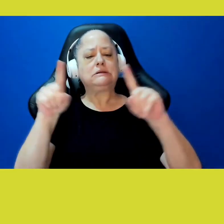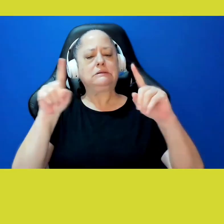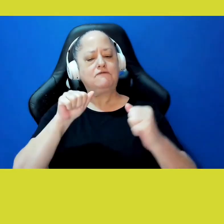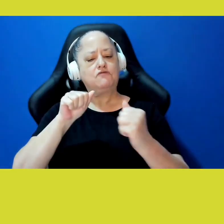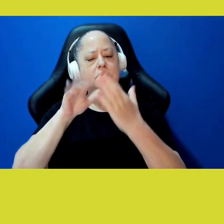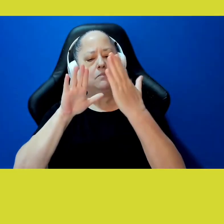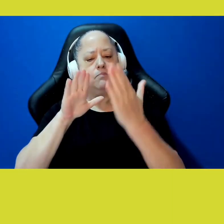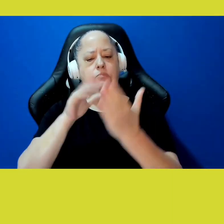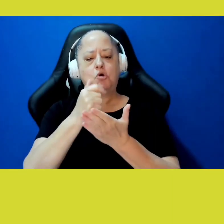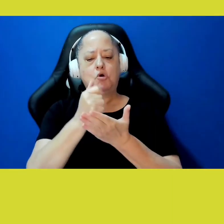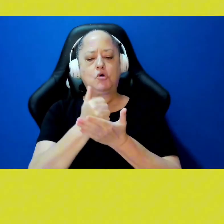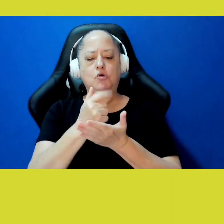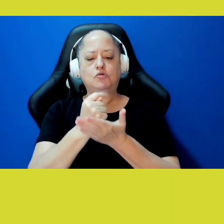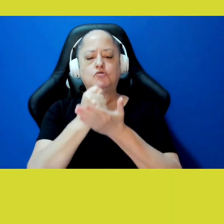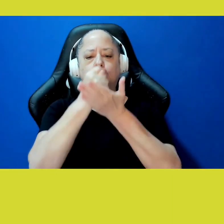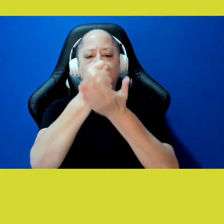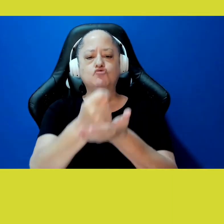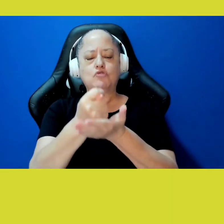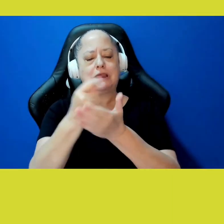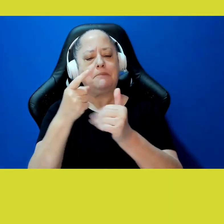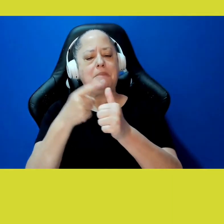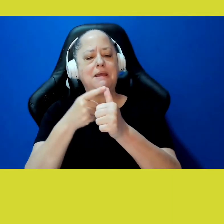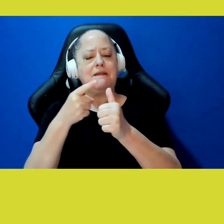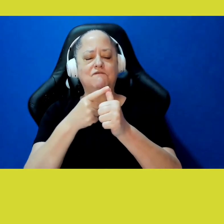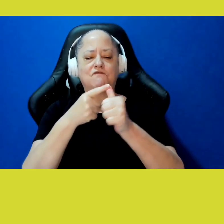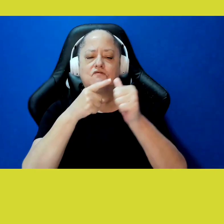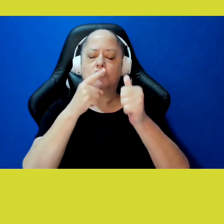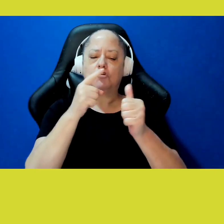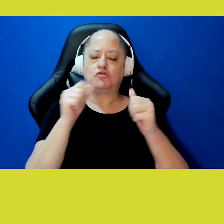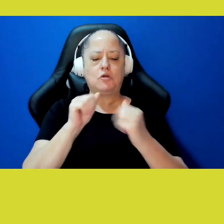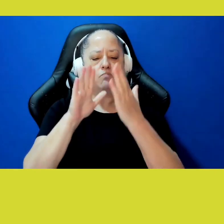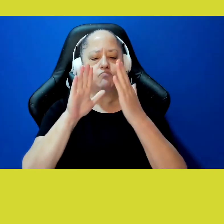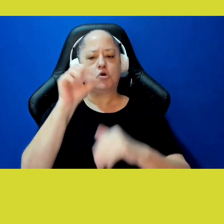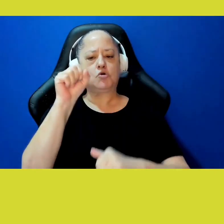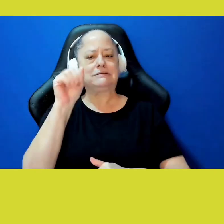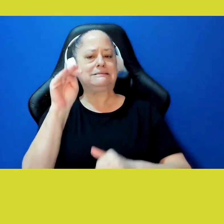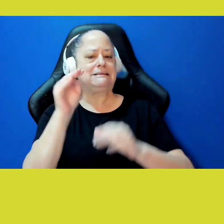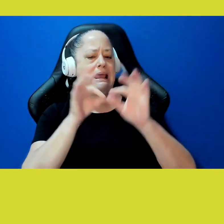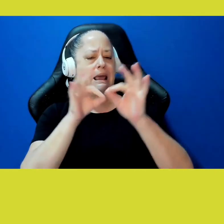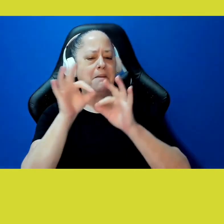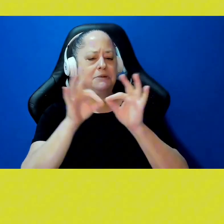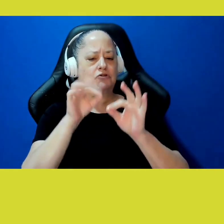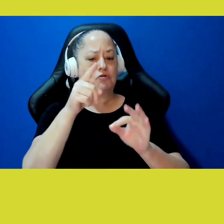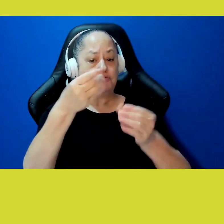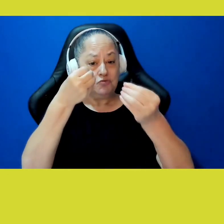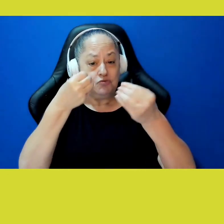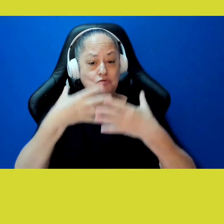first approach that Sam was describing. Can you tell us a little bit about what your life